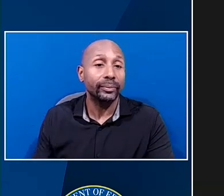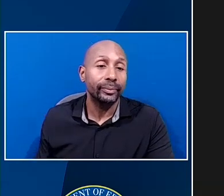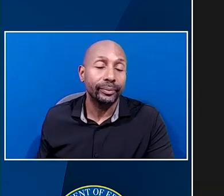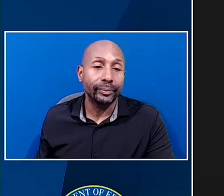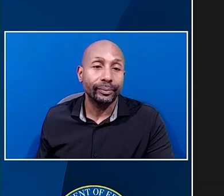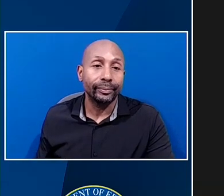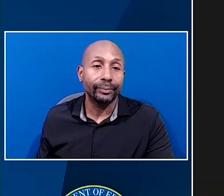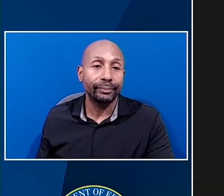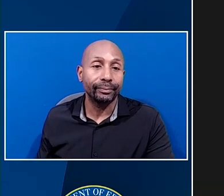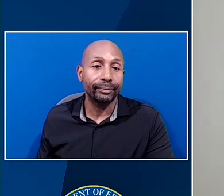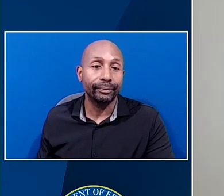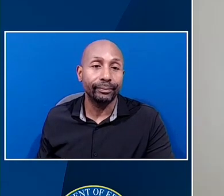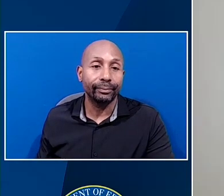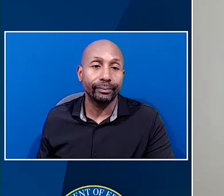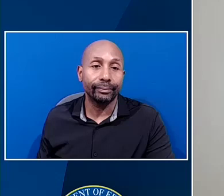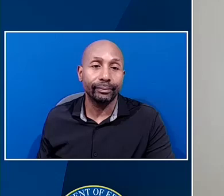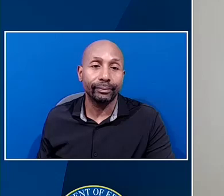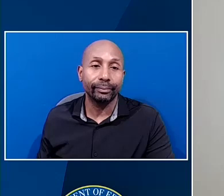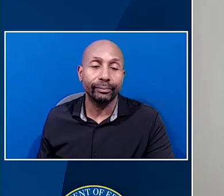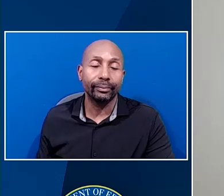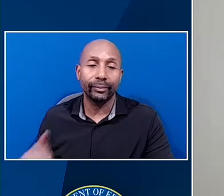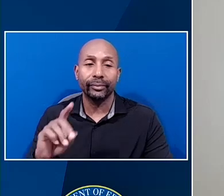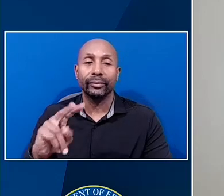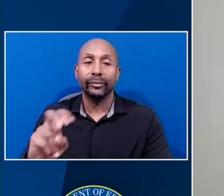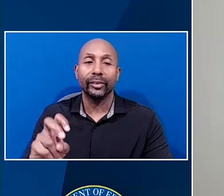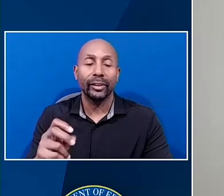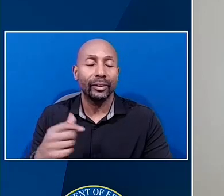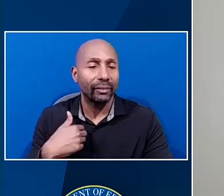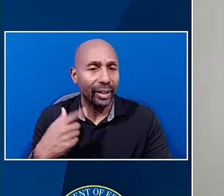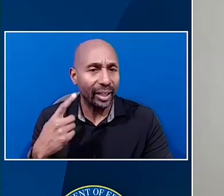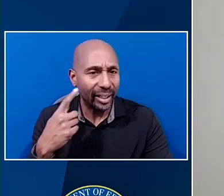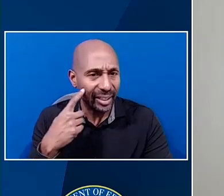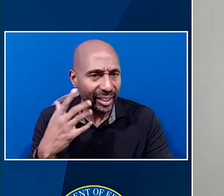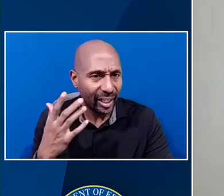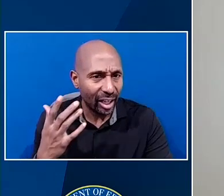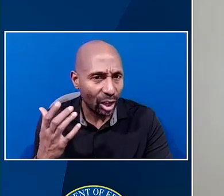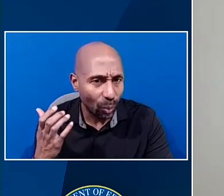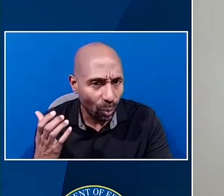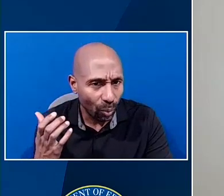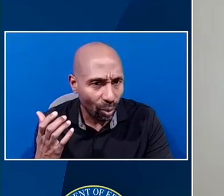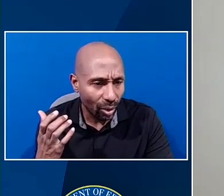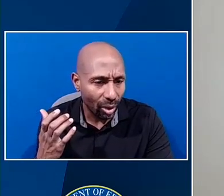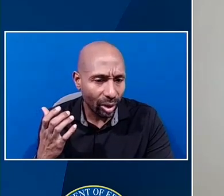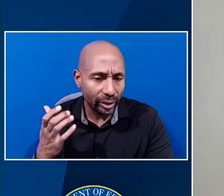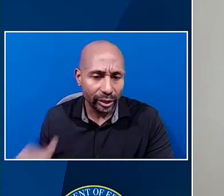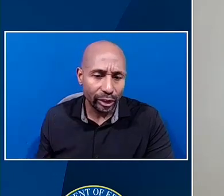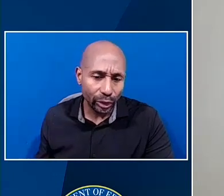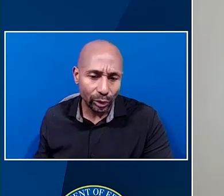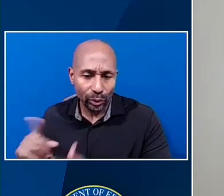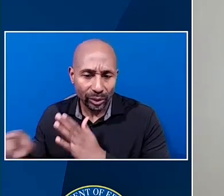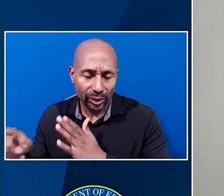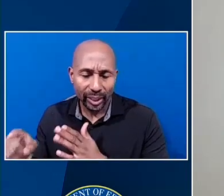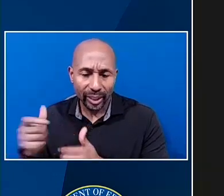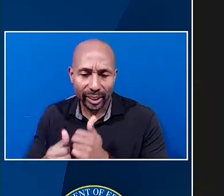take temperature checks on each of these items as we go through, just to have a sense of where everyone stands on each